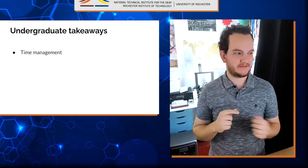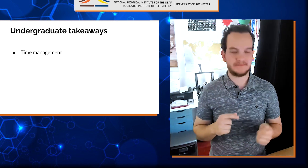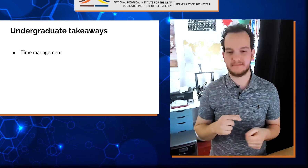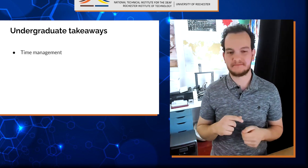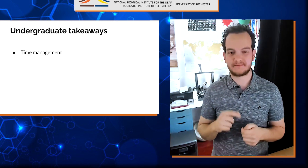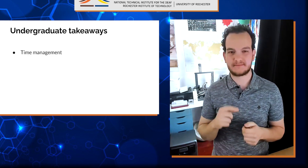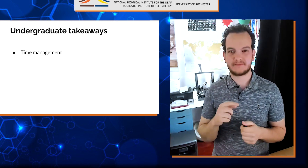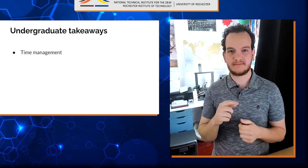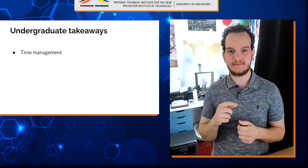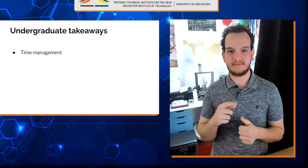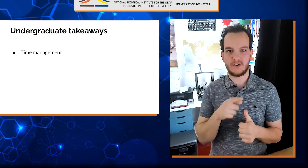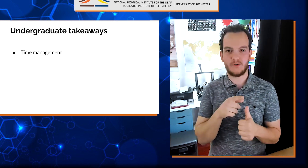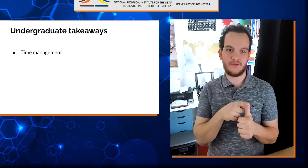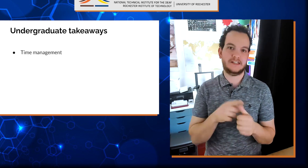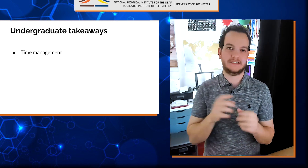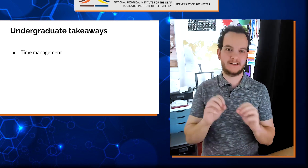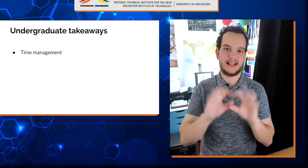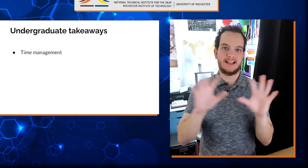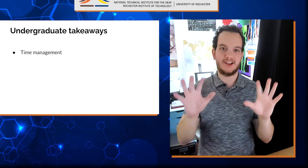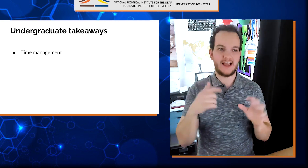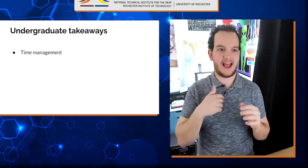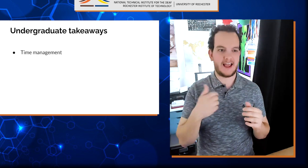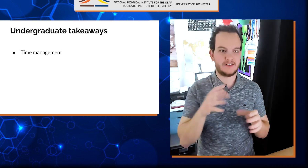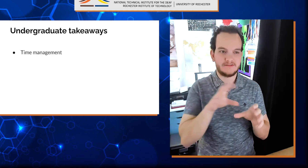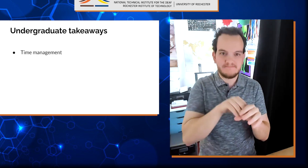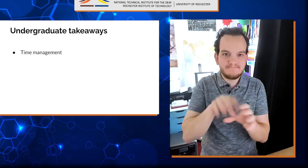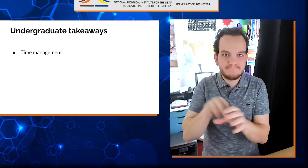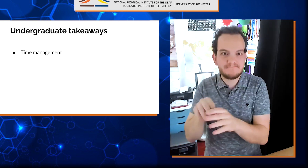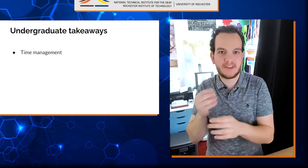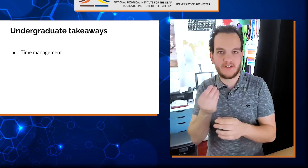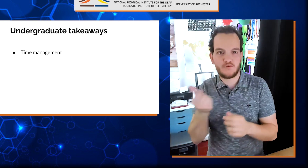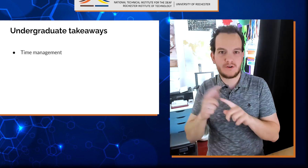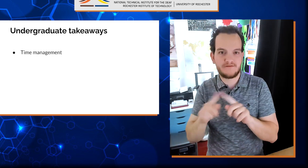First, clearly, I was involved